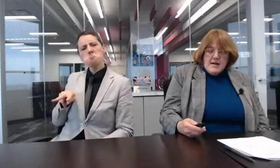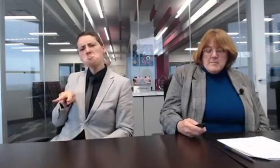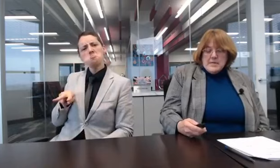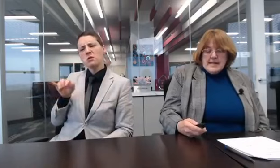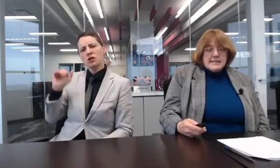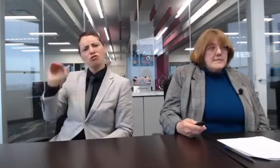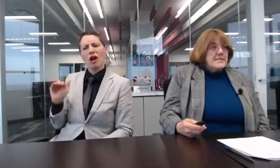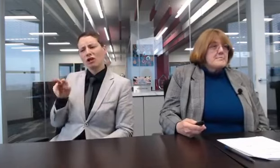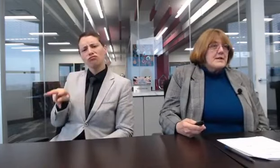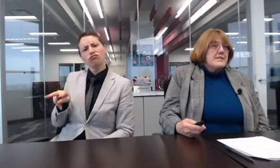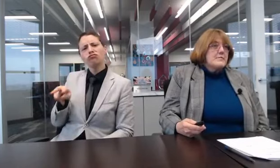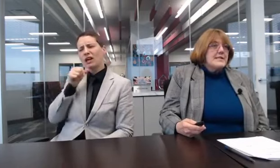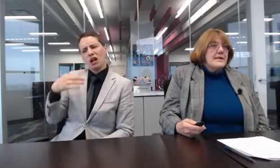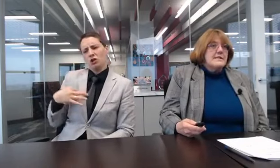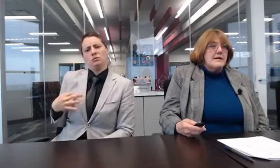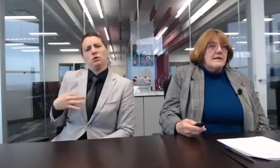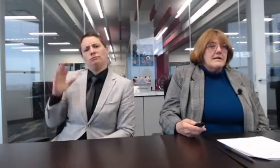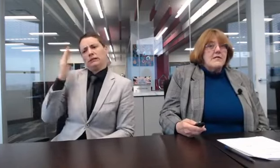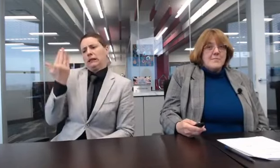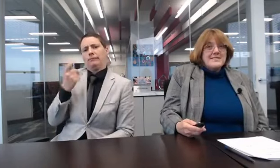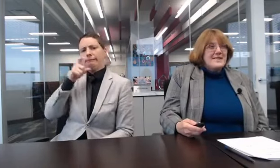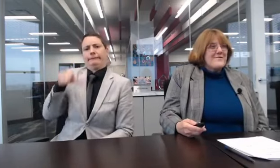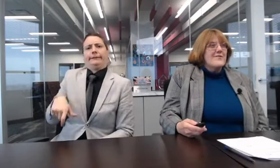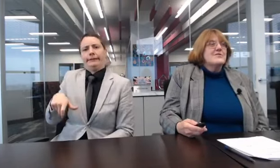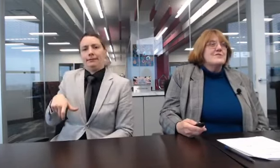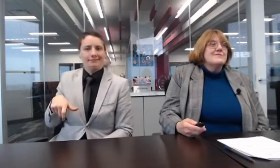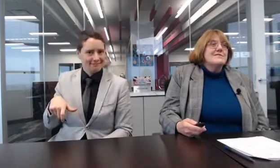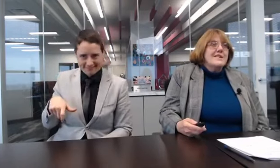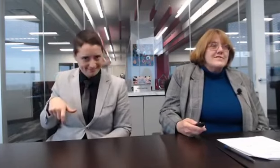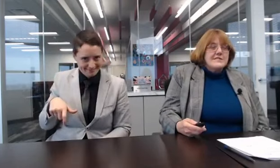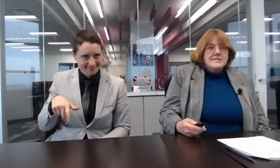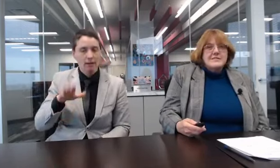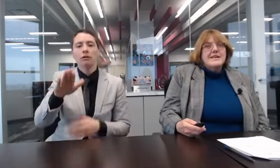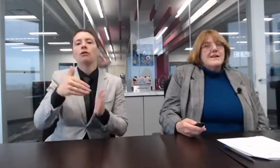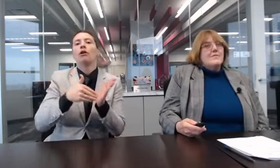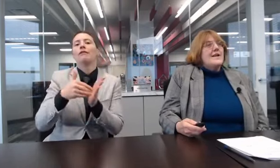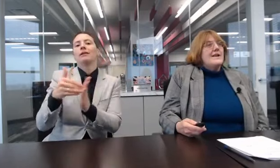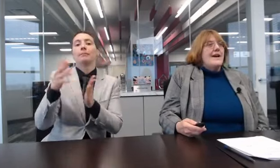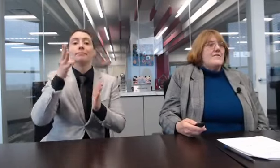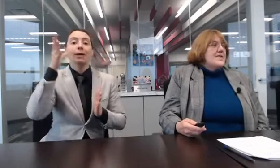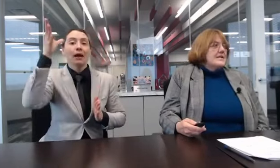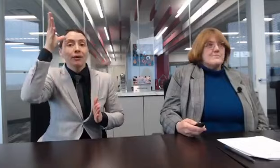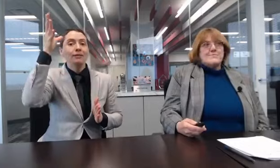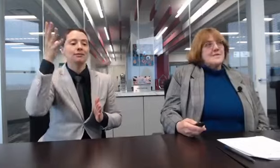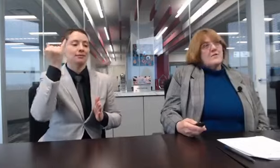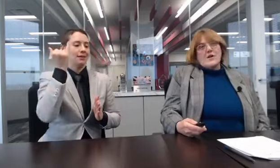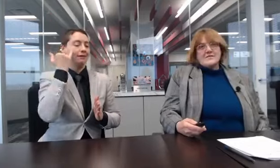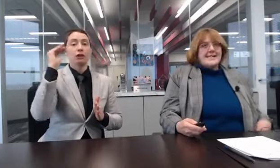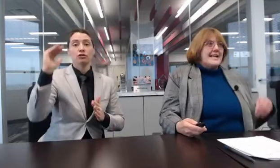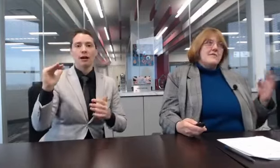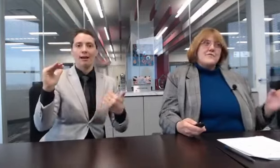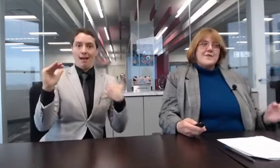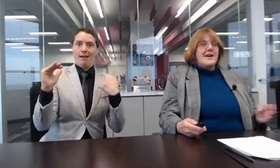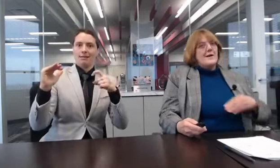A lot times as parents, we tend to compensate for our children's deficits. We have things all set out for them